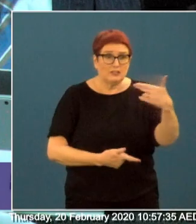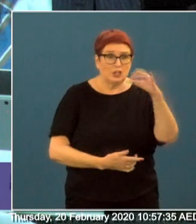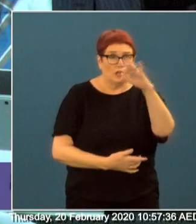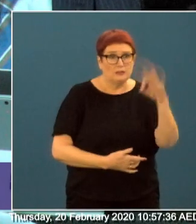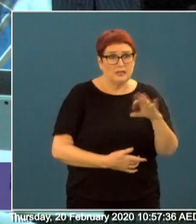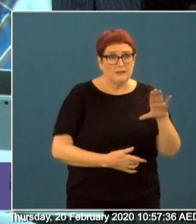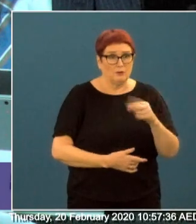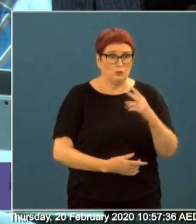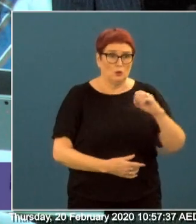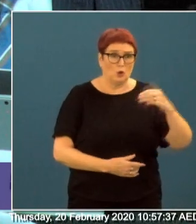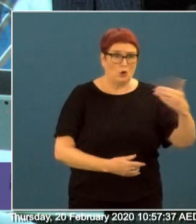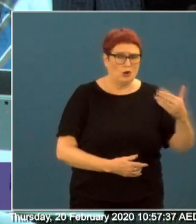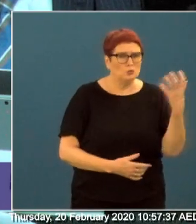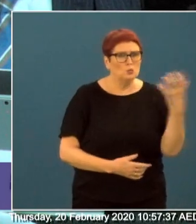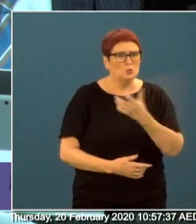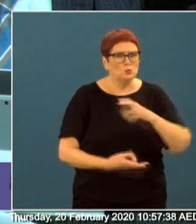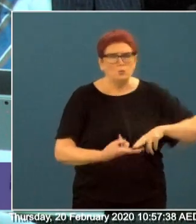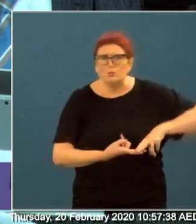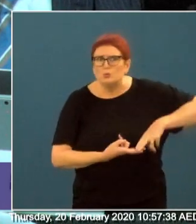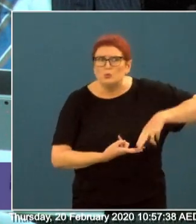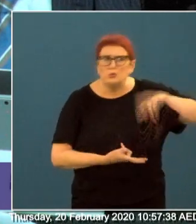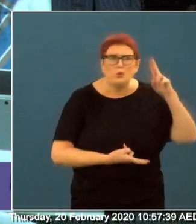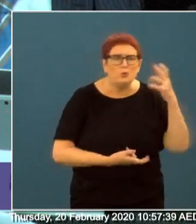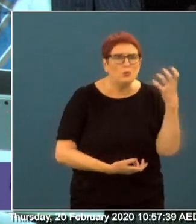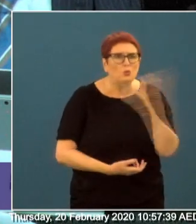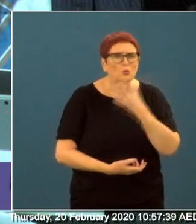So that's quite a startling statistic. Yes.